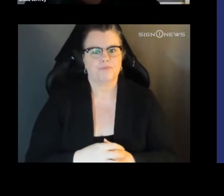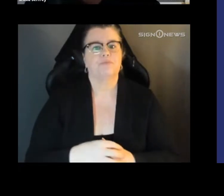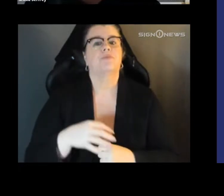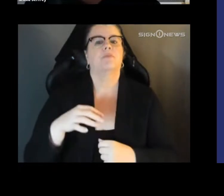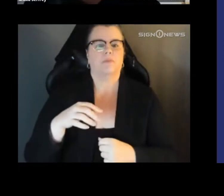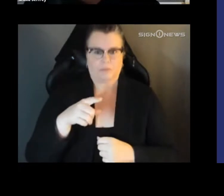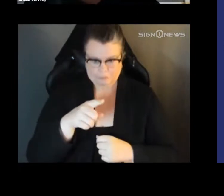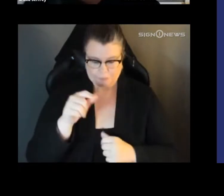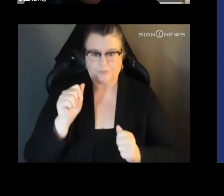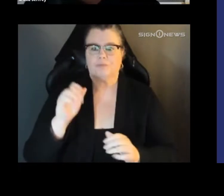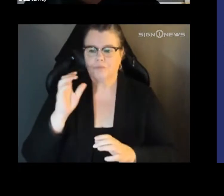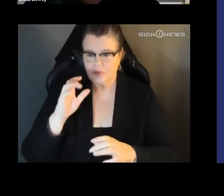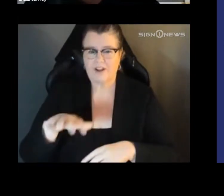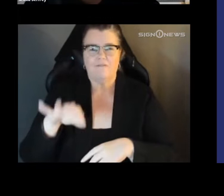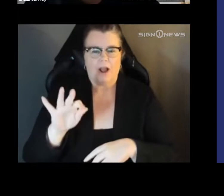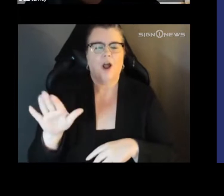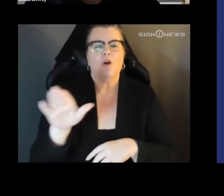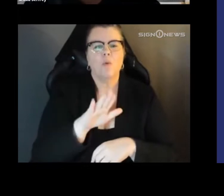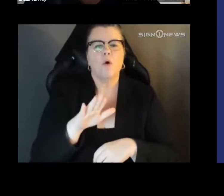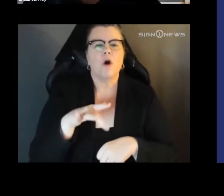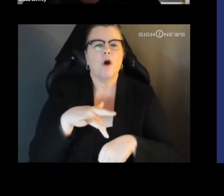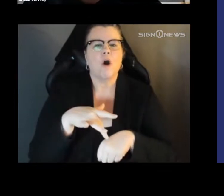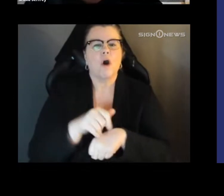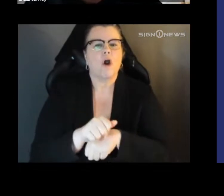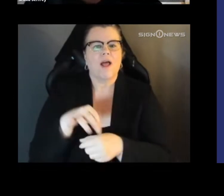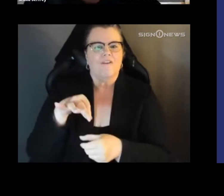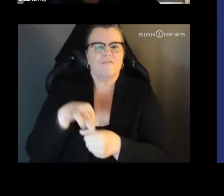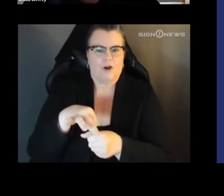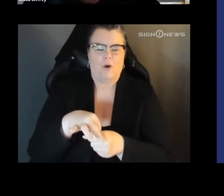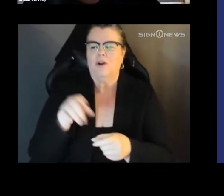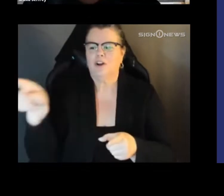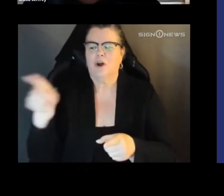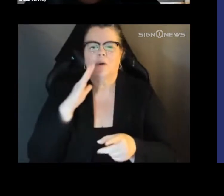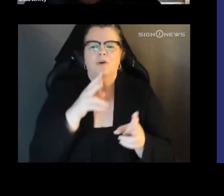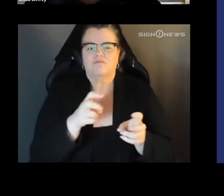she's going to put a website in the bottom under the chat and now I'm going to pass it on to Nancy